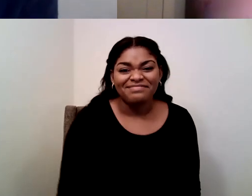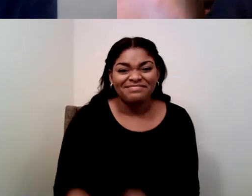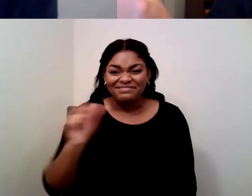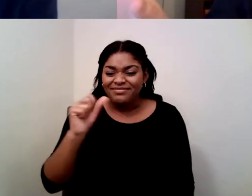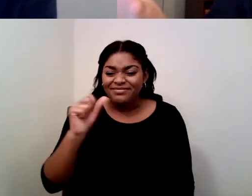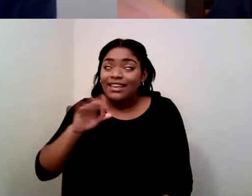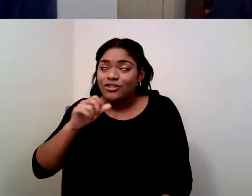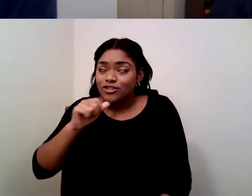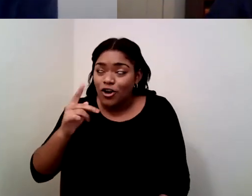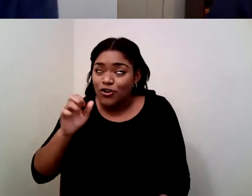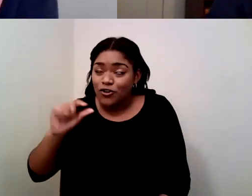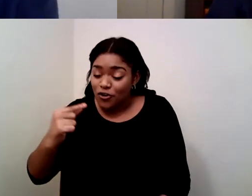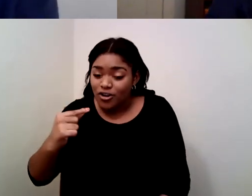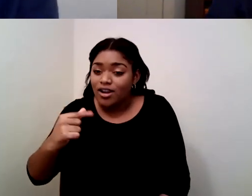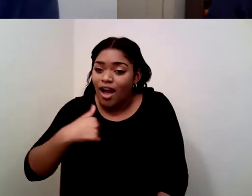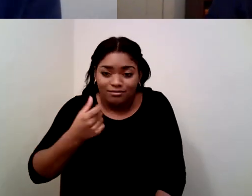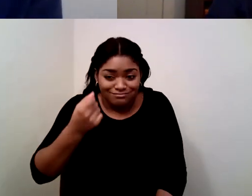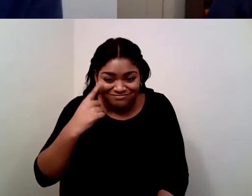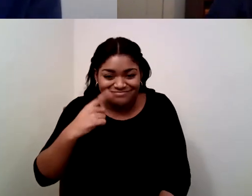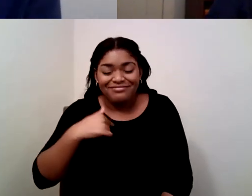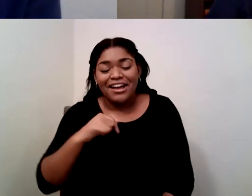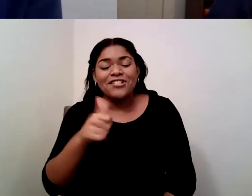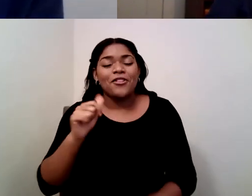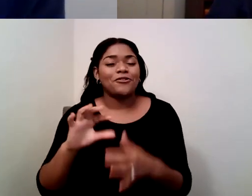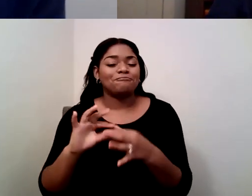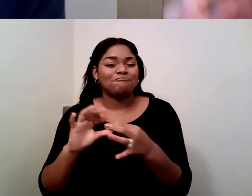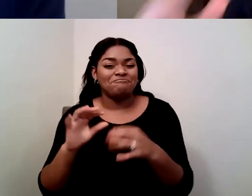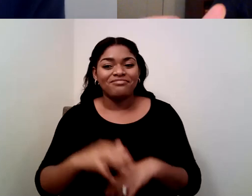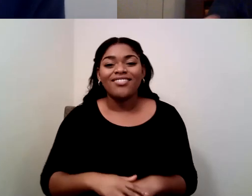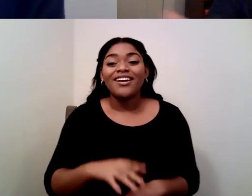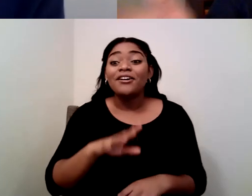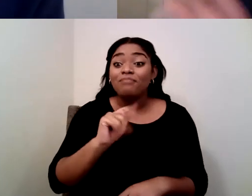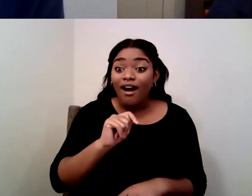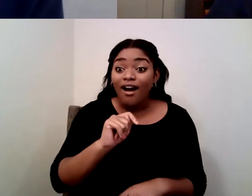that's another conversation. Speaking of the flavors again, an audience